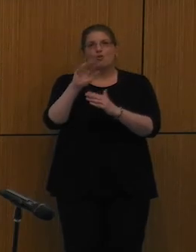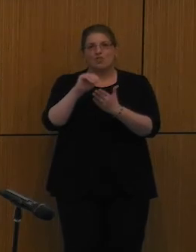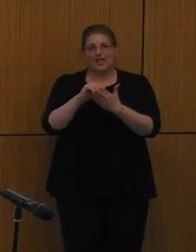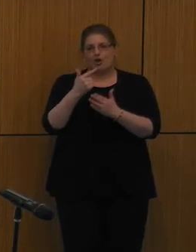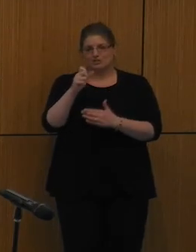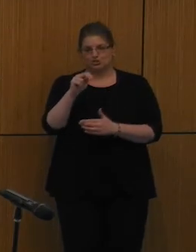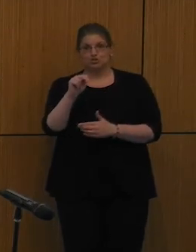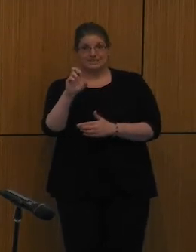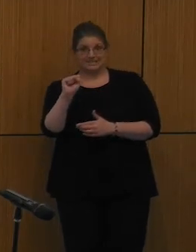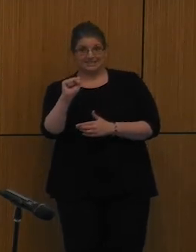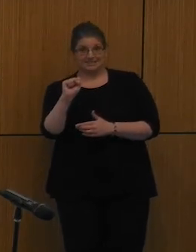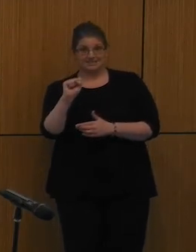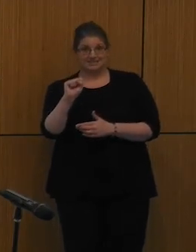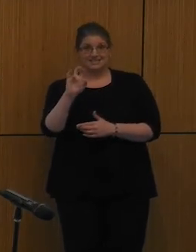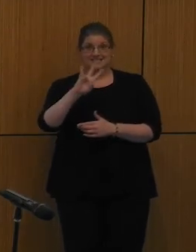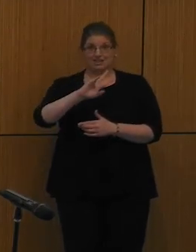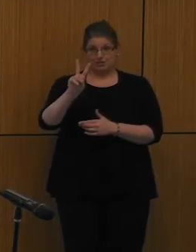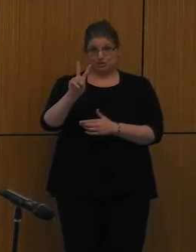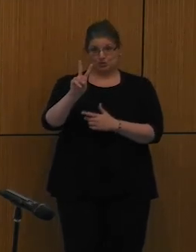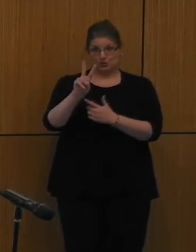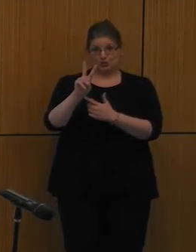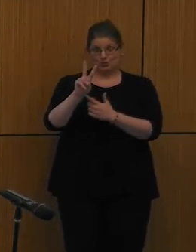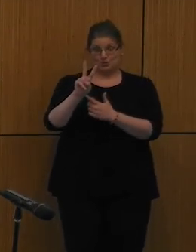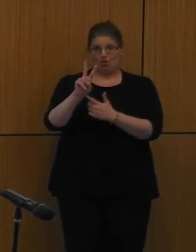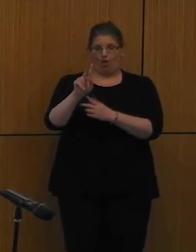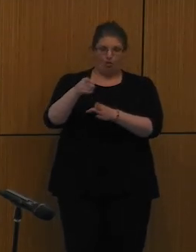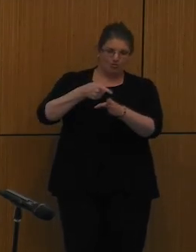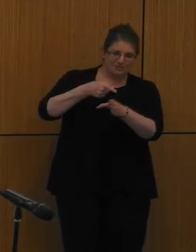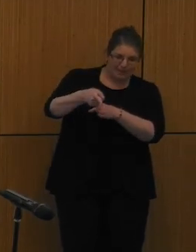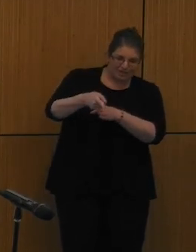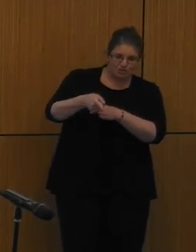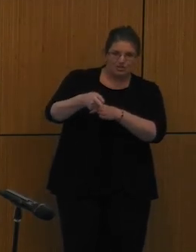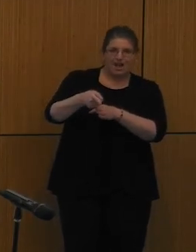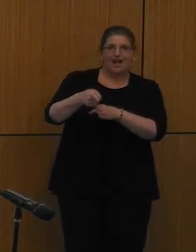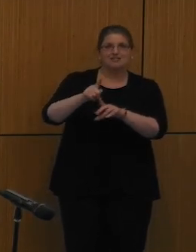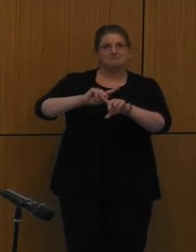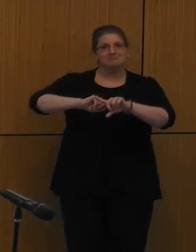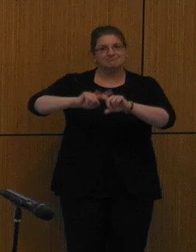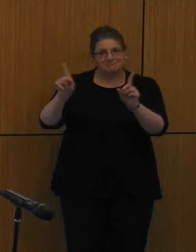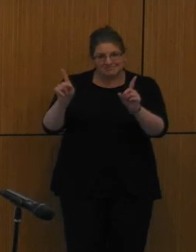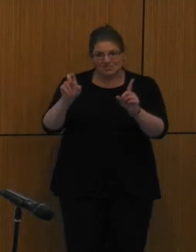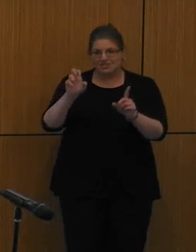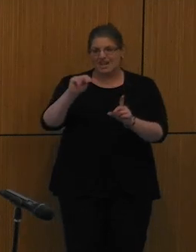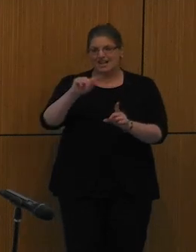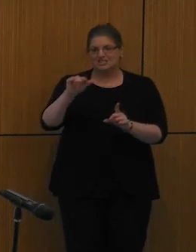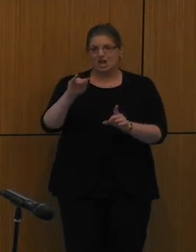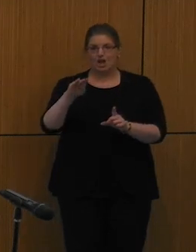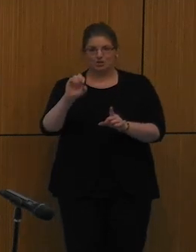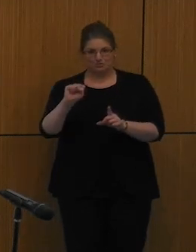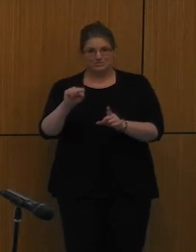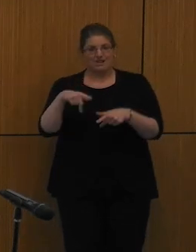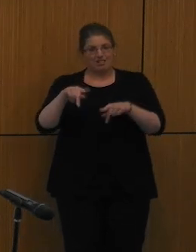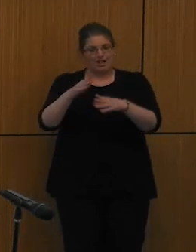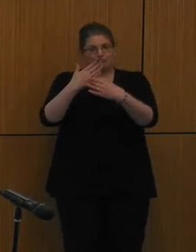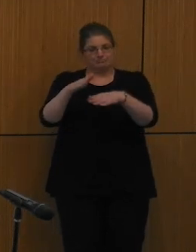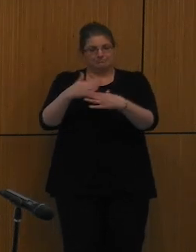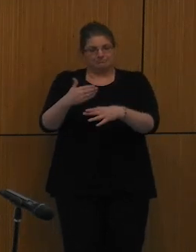72 of those are those specialized enzymes, different specialized enzymes that allow them to break down different plant materials. Right.